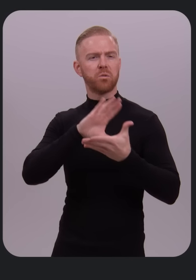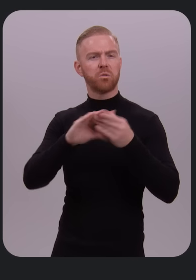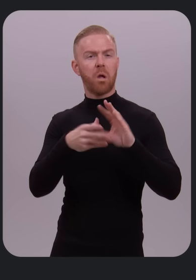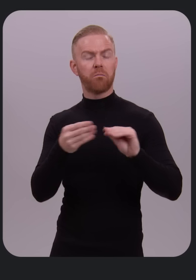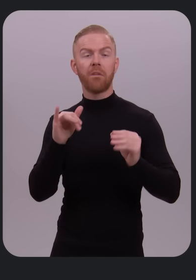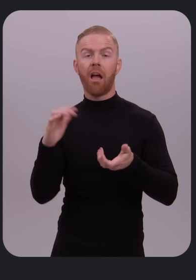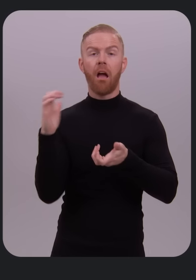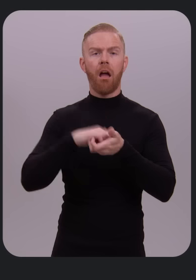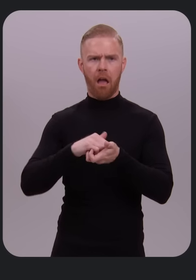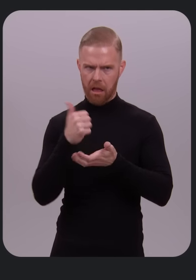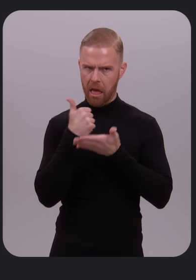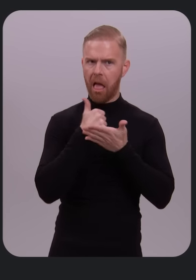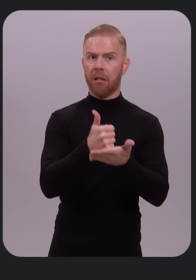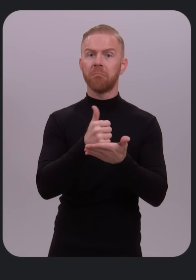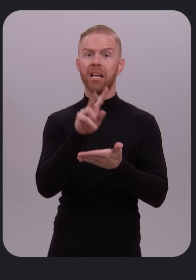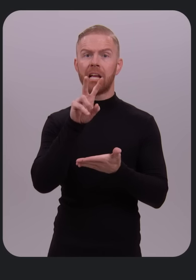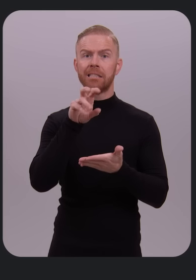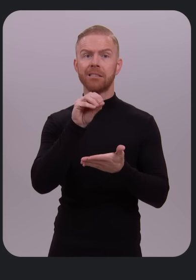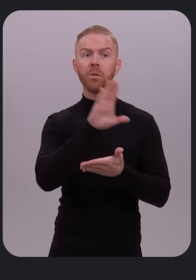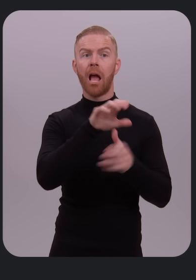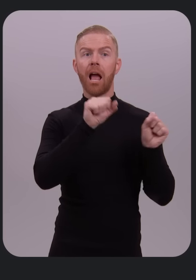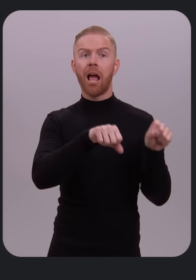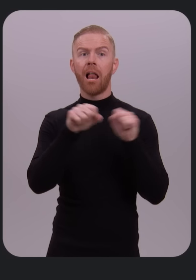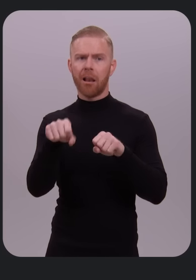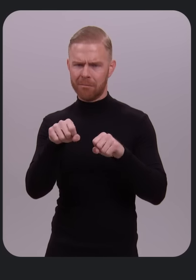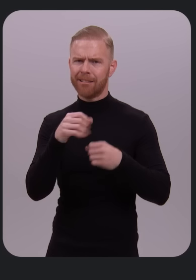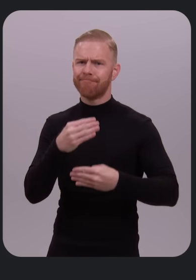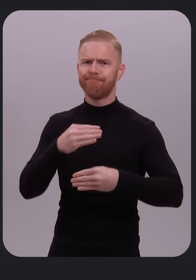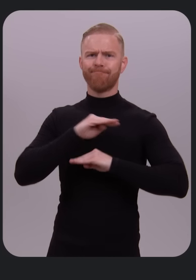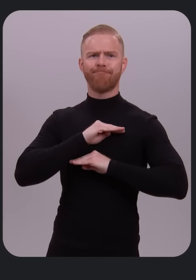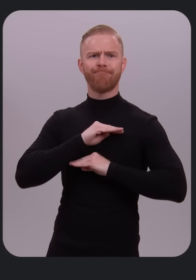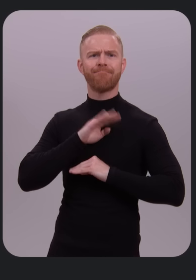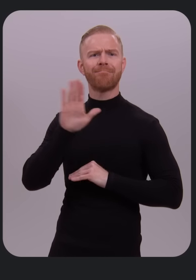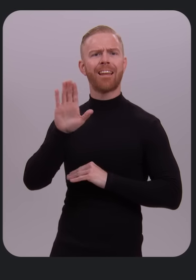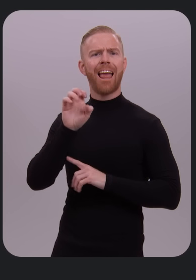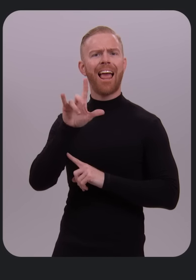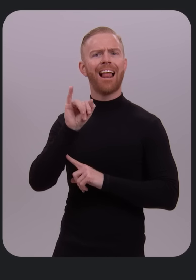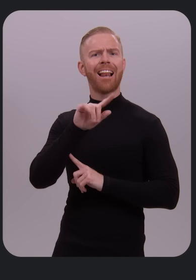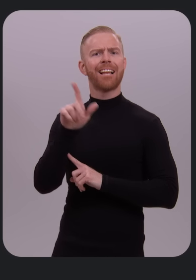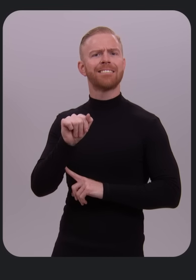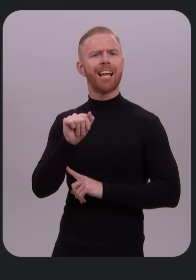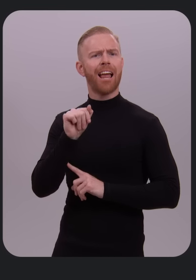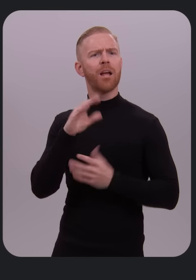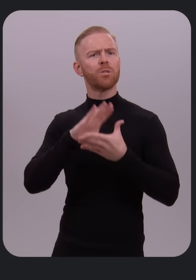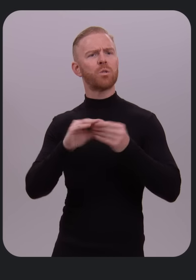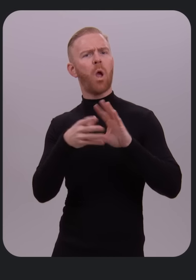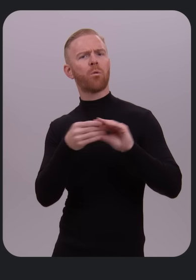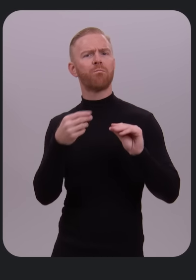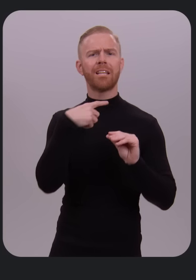This partnership also helped shape Veo's capabilities to meet the needs of storytellers like Eliza.